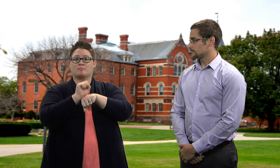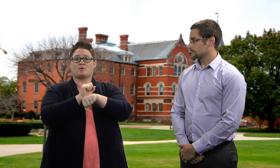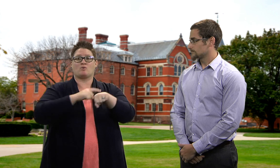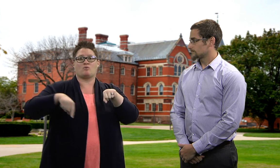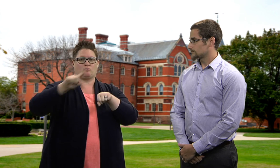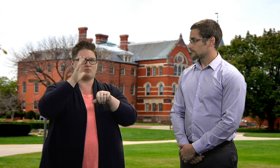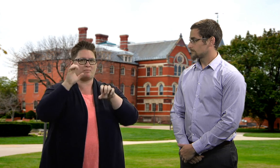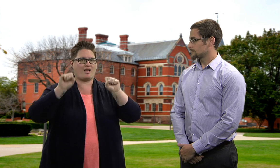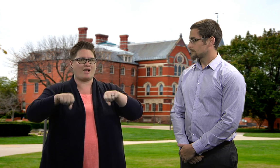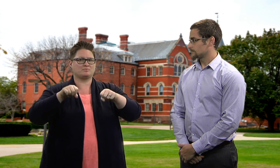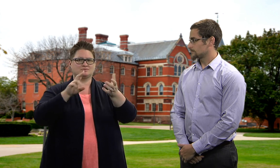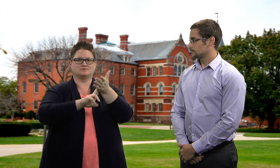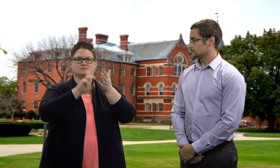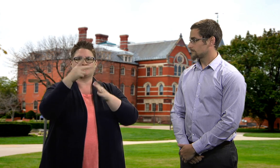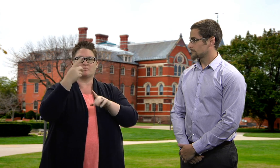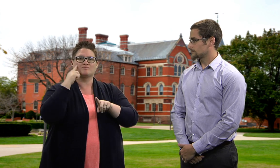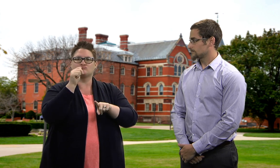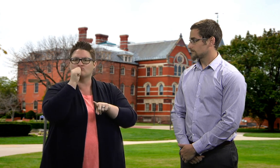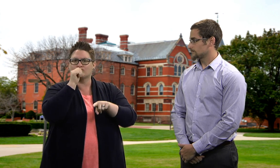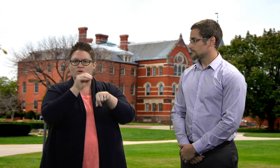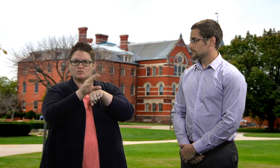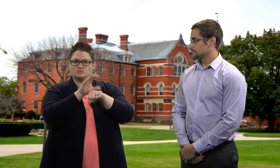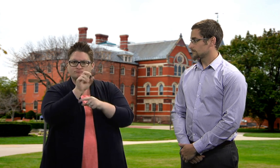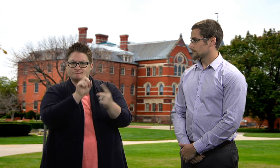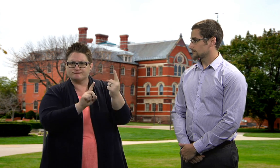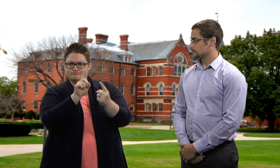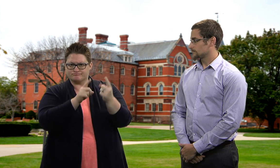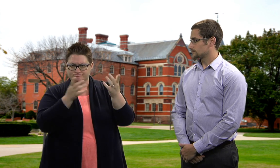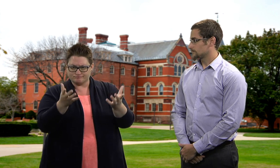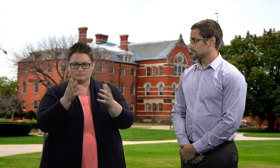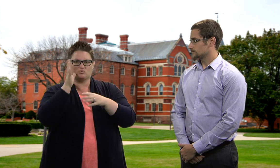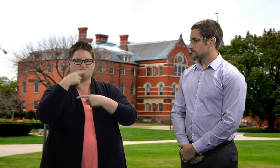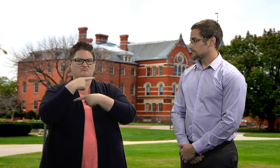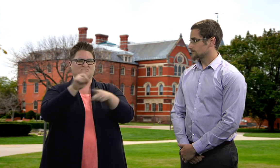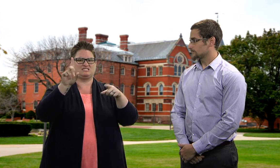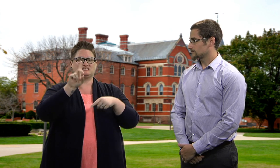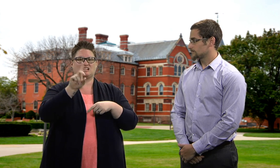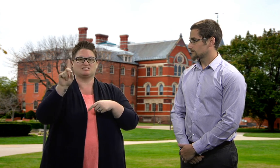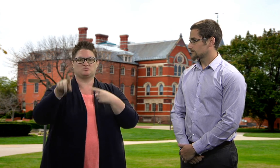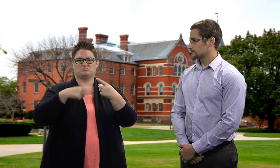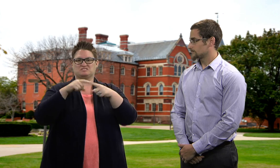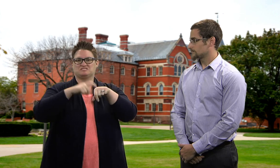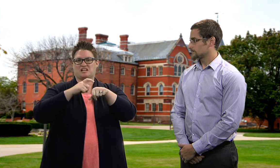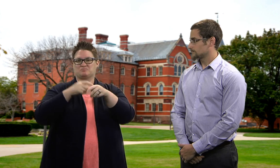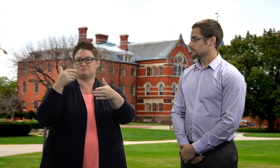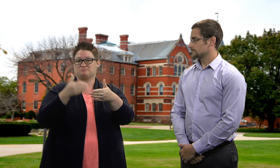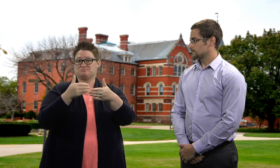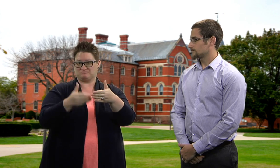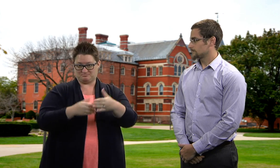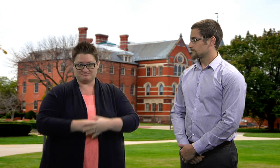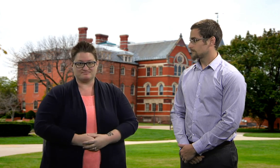Employees will be able to sign up for a private consultation with the representative. This will be announced in the Daily Digest when time comes closer.